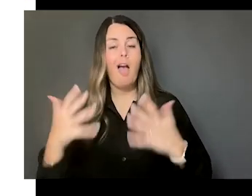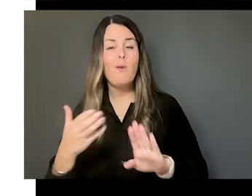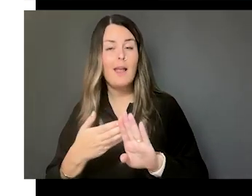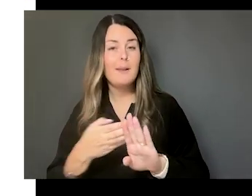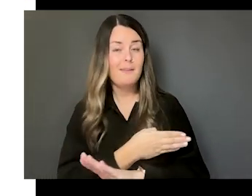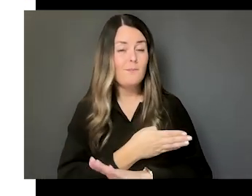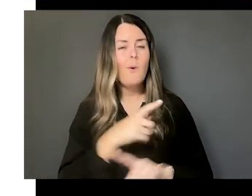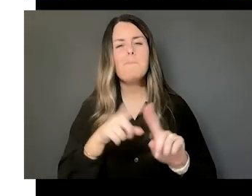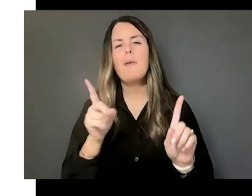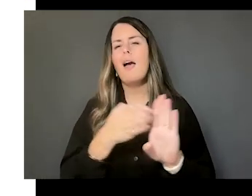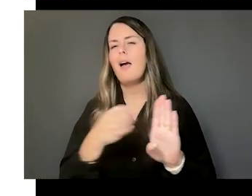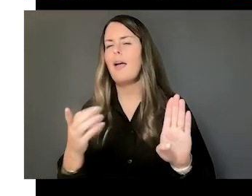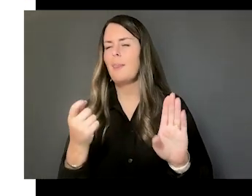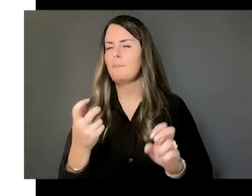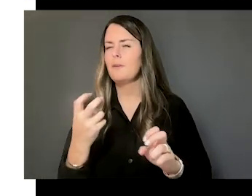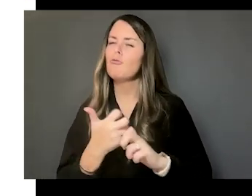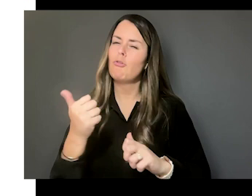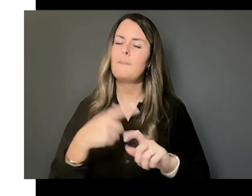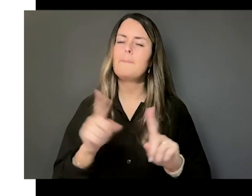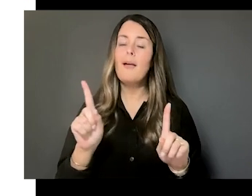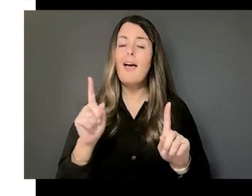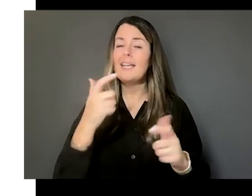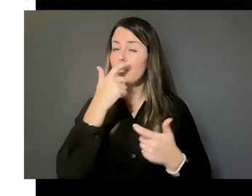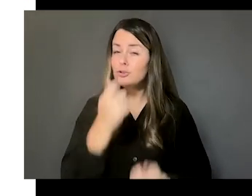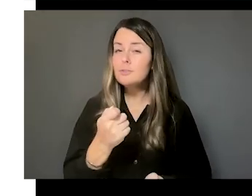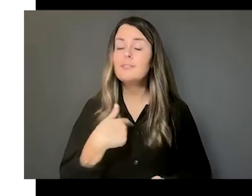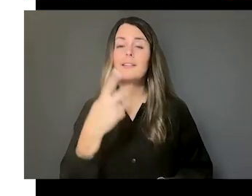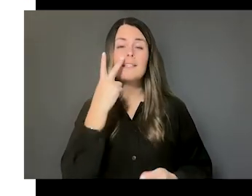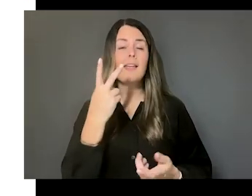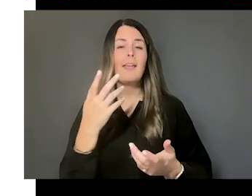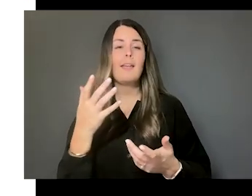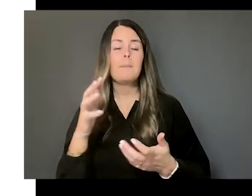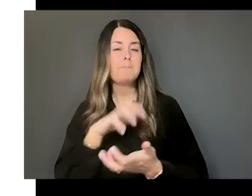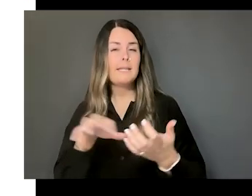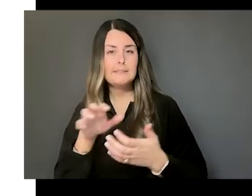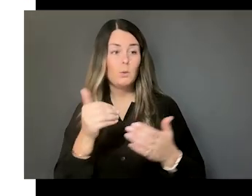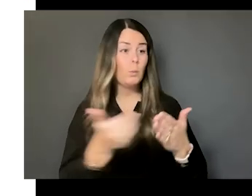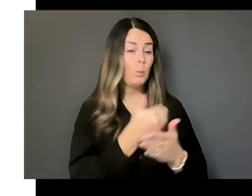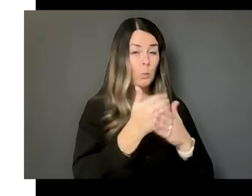What's interesting is I see a mix with new teachers, new teachers coming in,